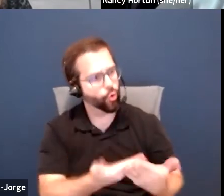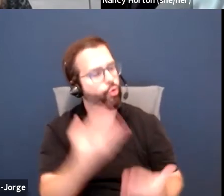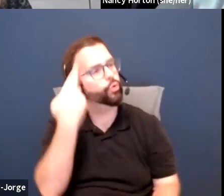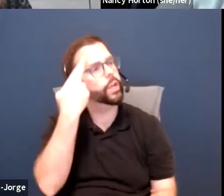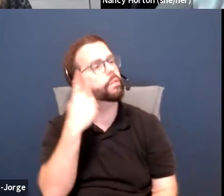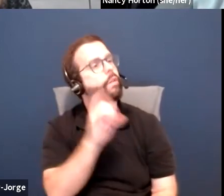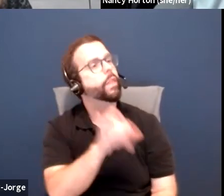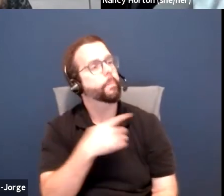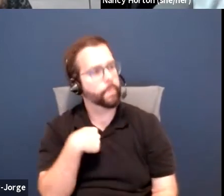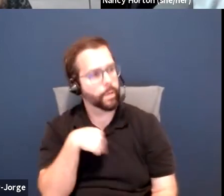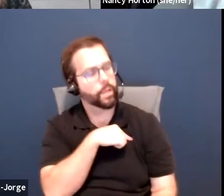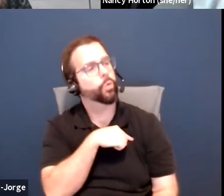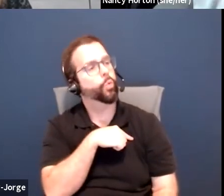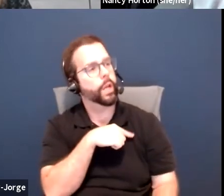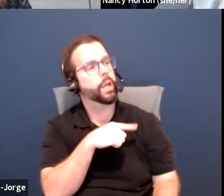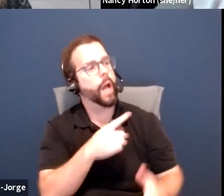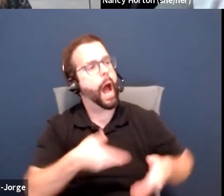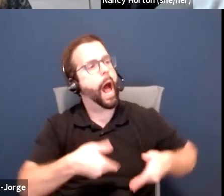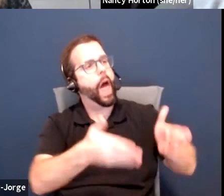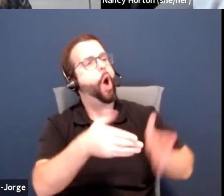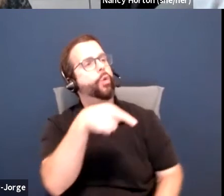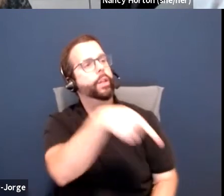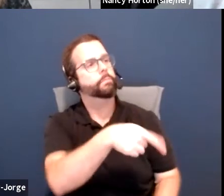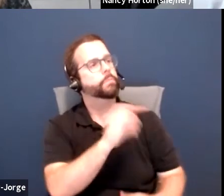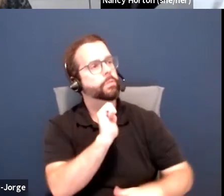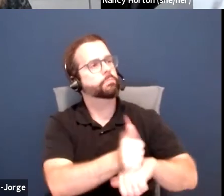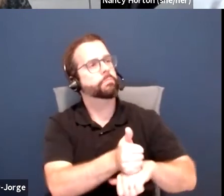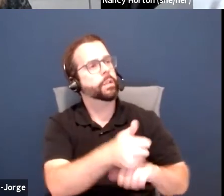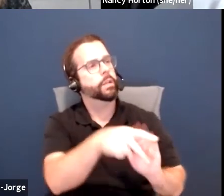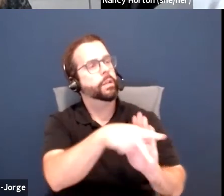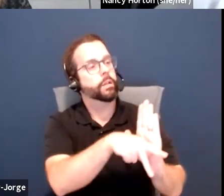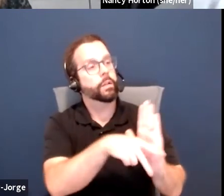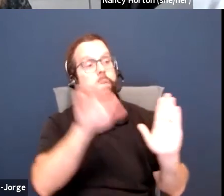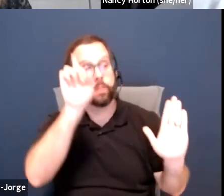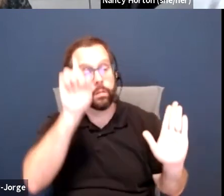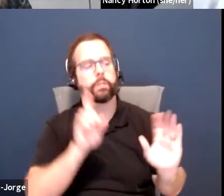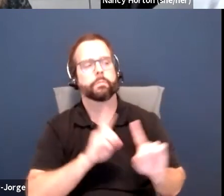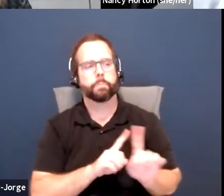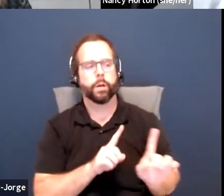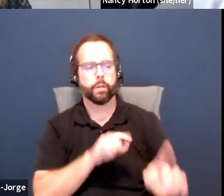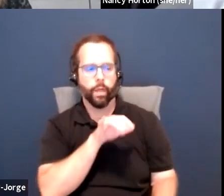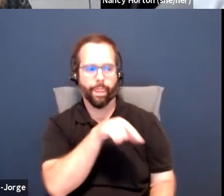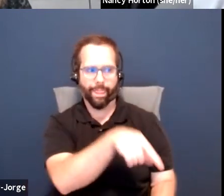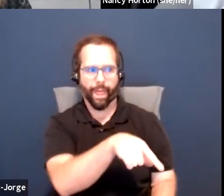requirements. There are good reasons behind them and, therefore, the